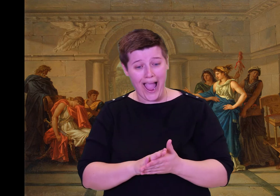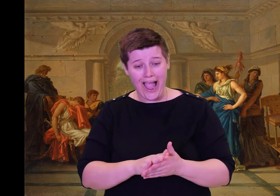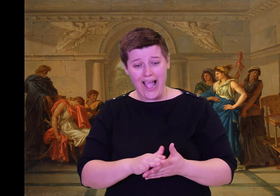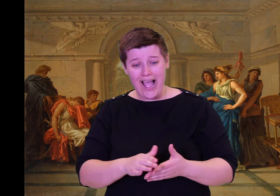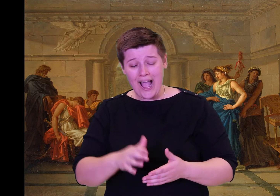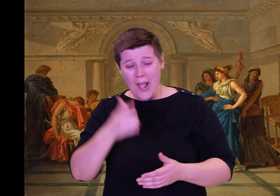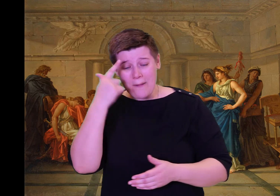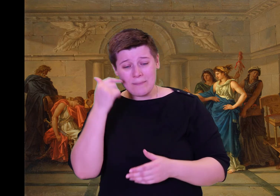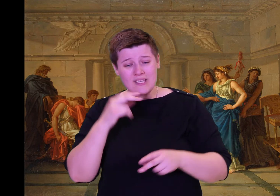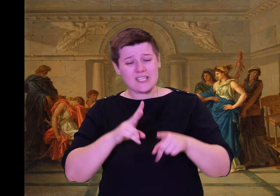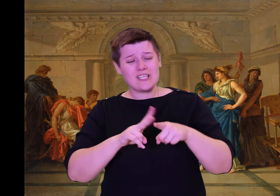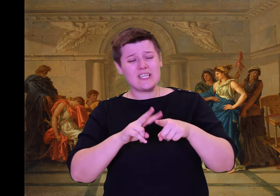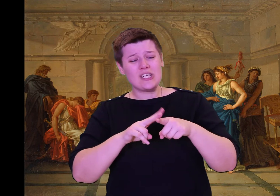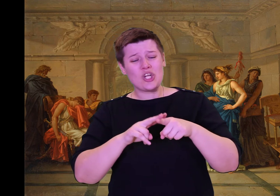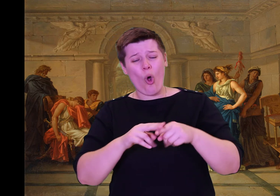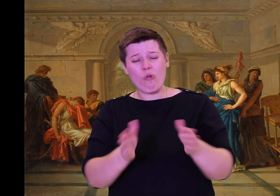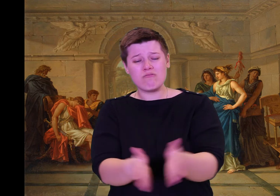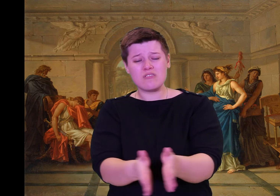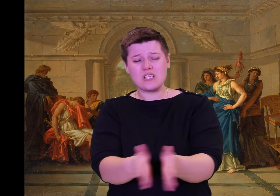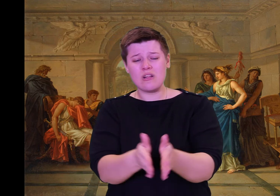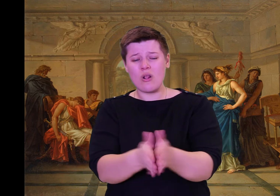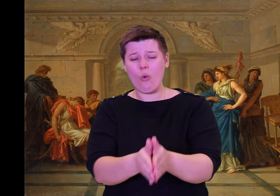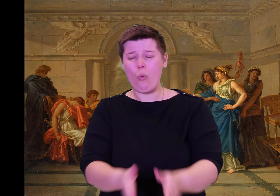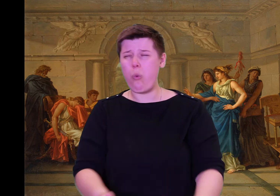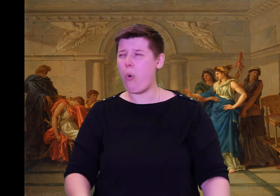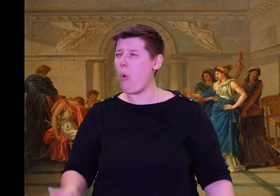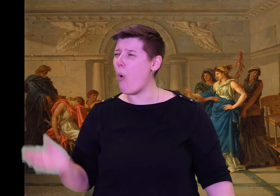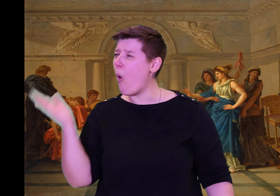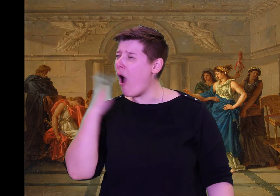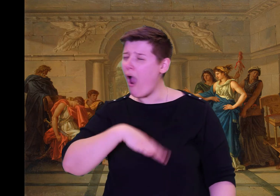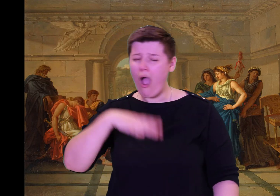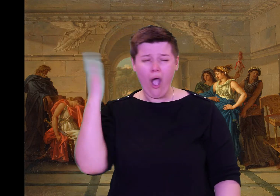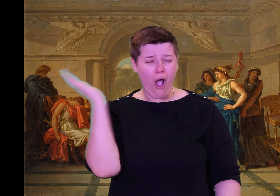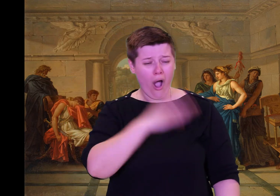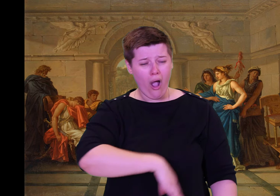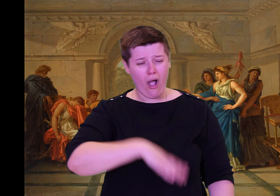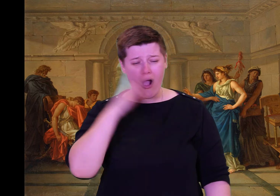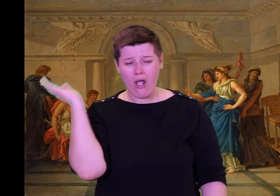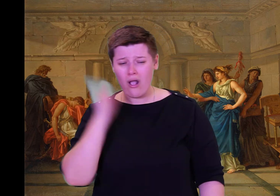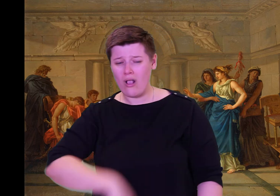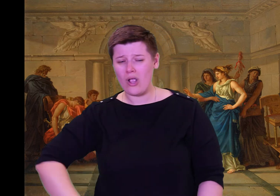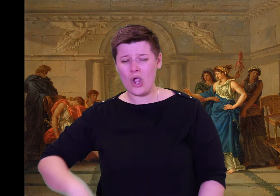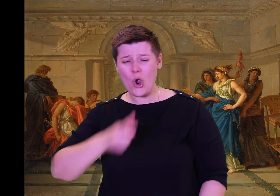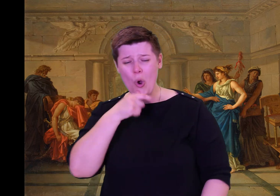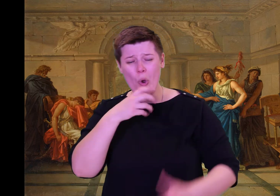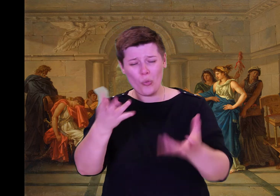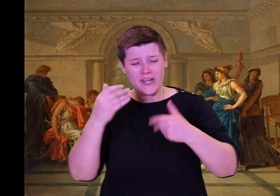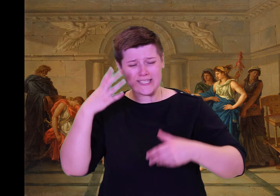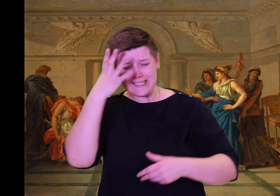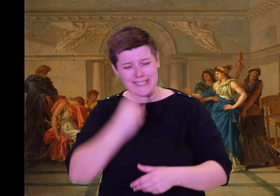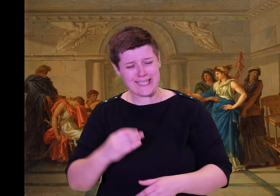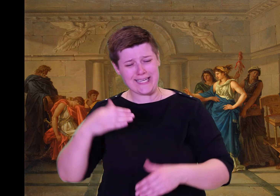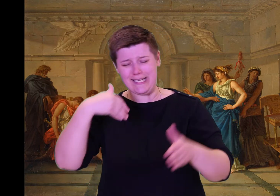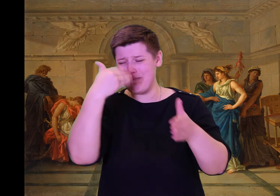She promised to help me and told me her plan. When Dawn appeared, her fingers